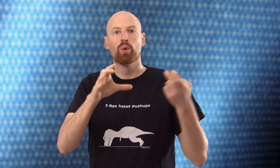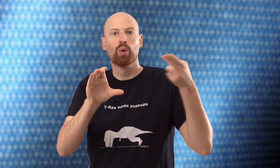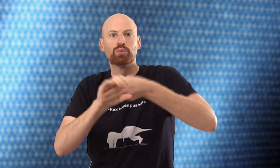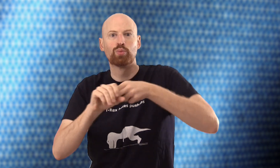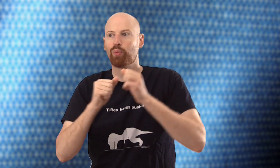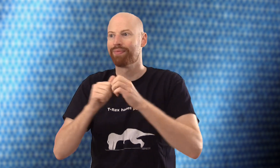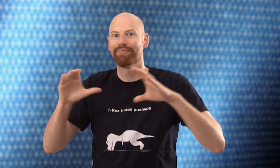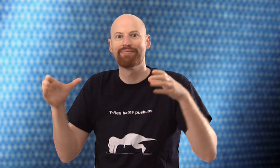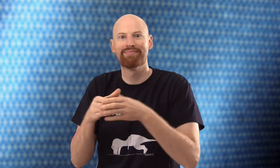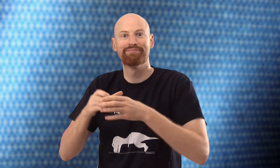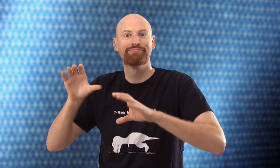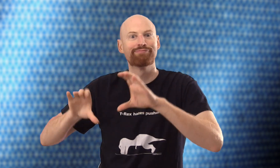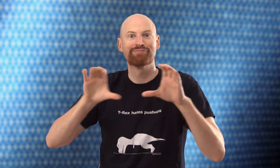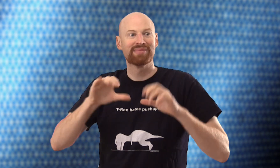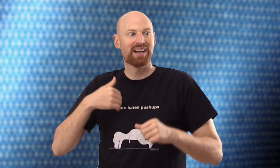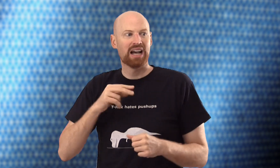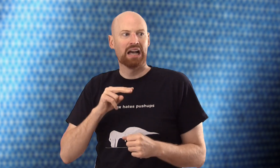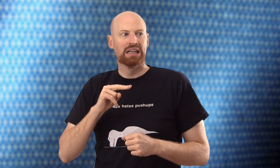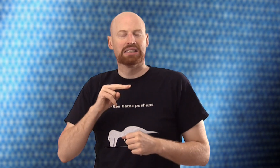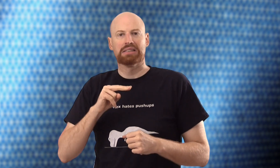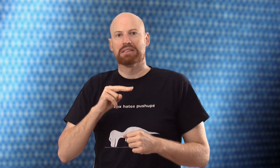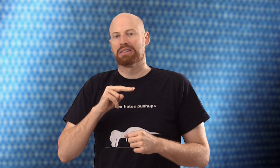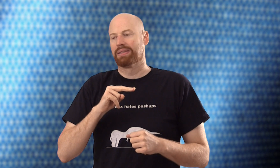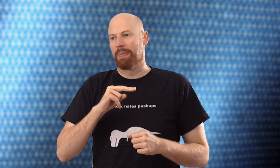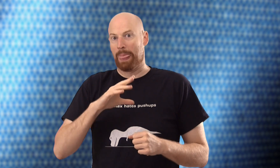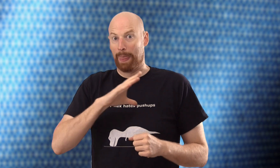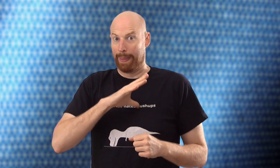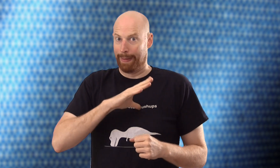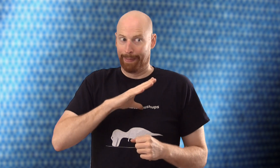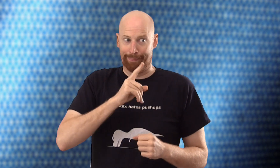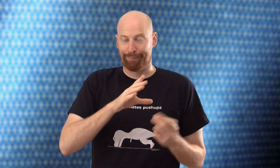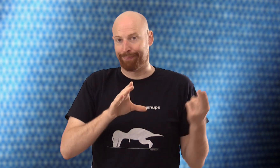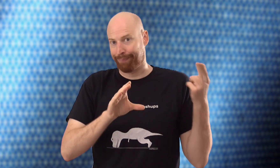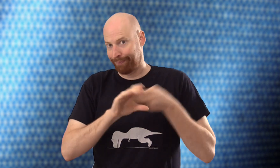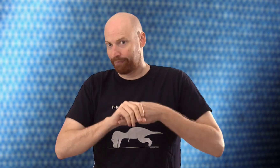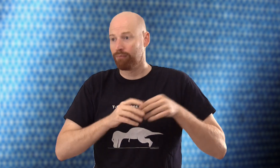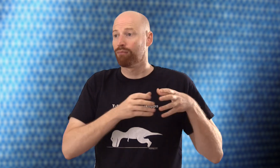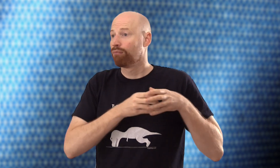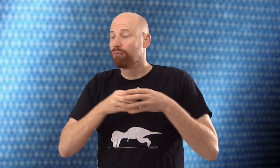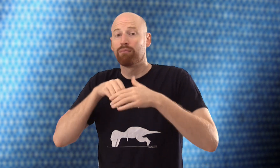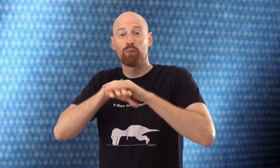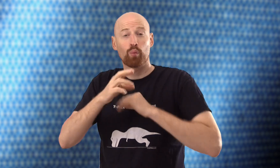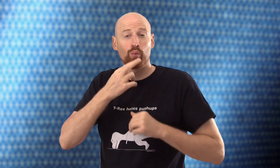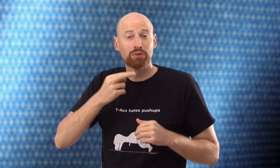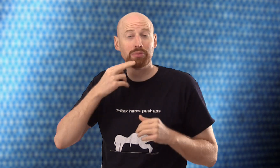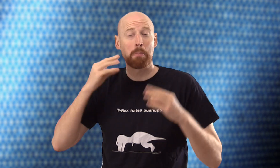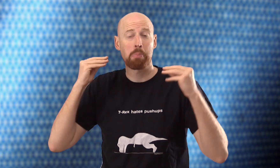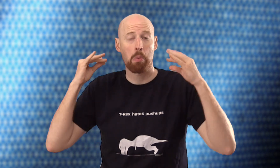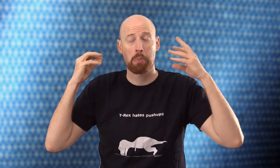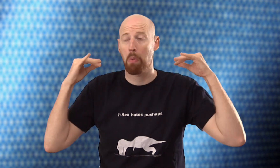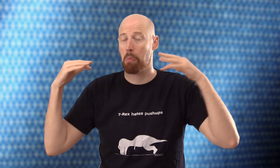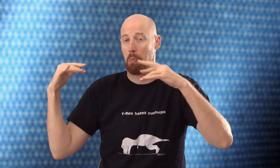language joined us - I wasn't too thrilled. We went to a restaurant with the same loud atmosphere I just